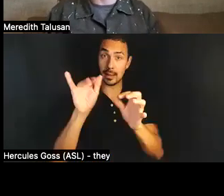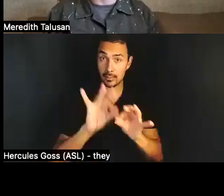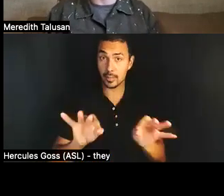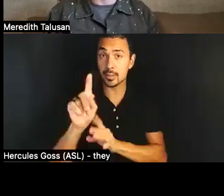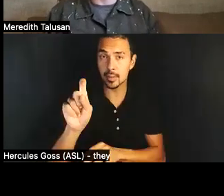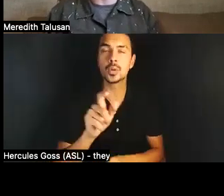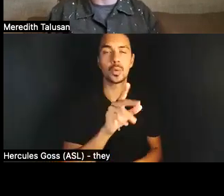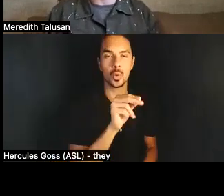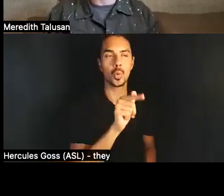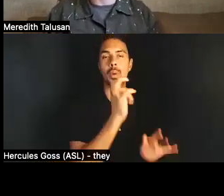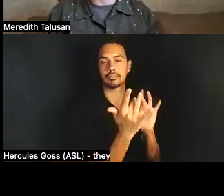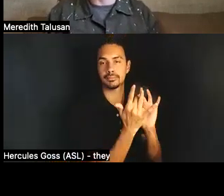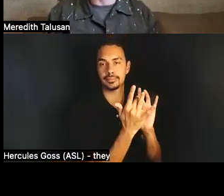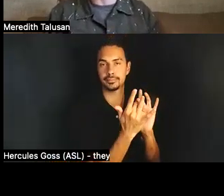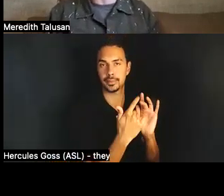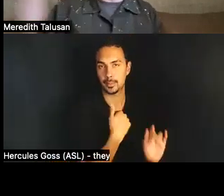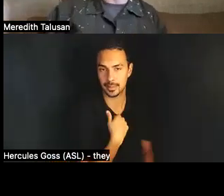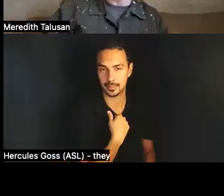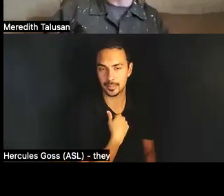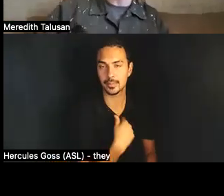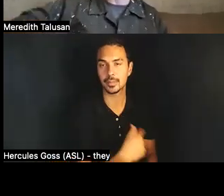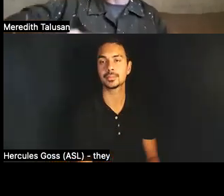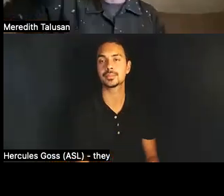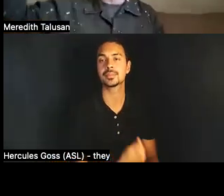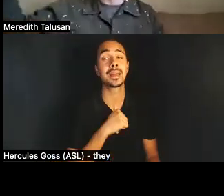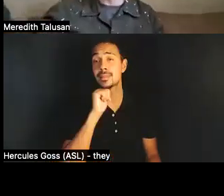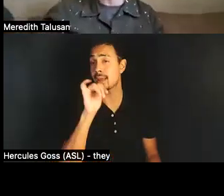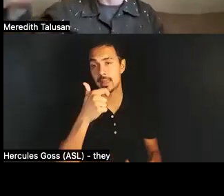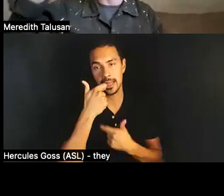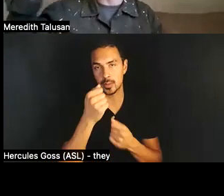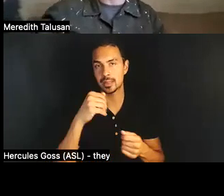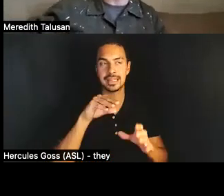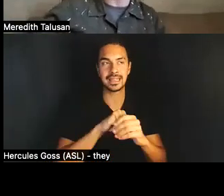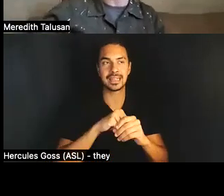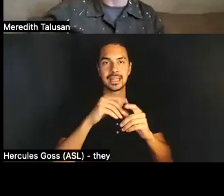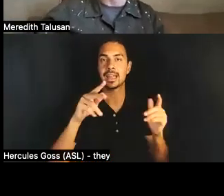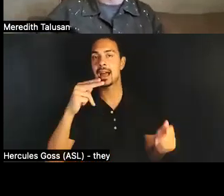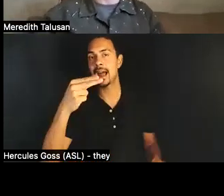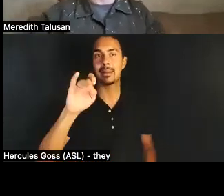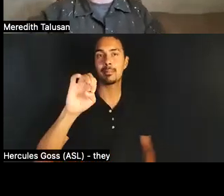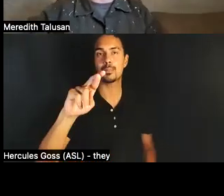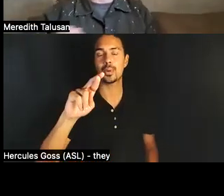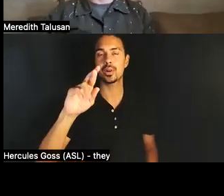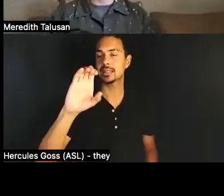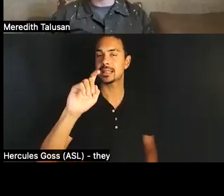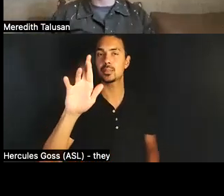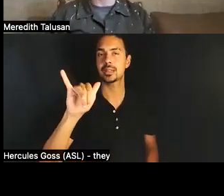of artist who, I am not, I am not that interested in hyper celebrity reality.